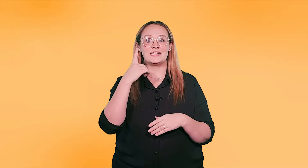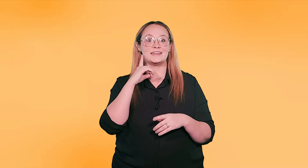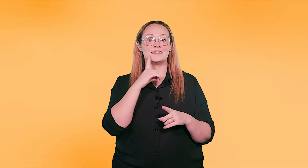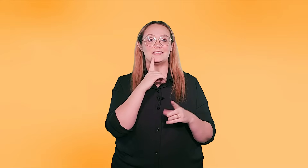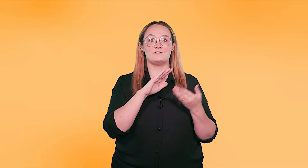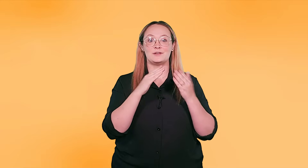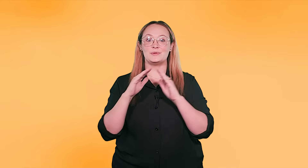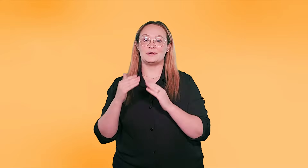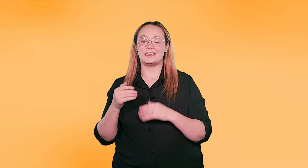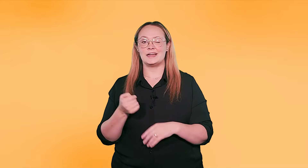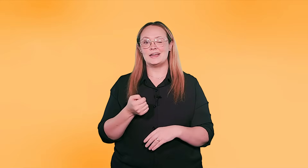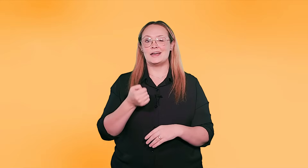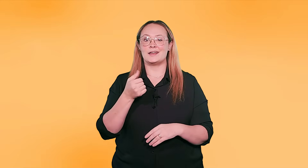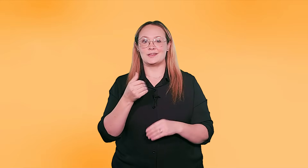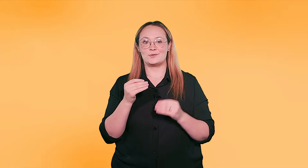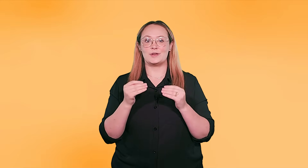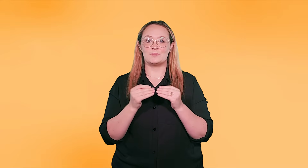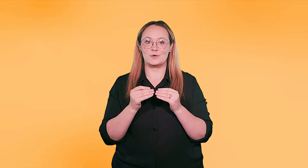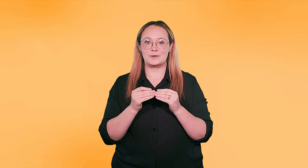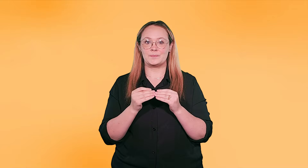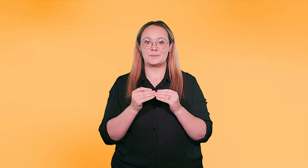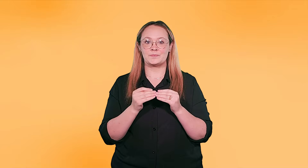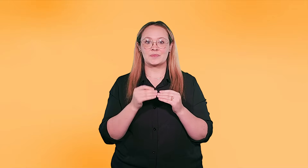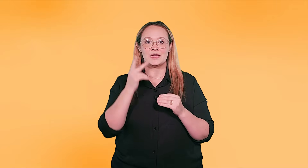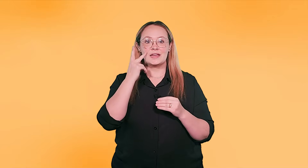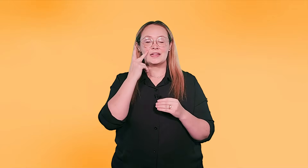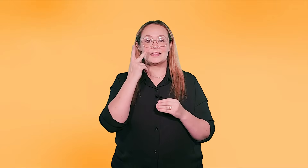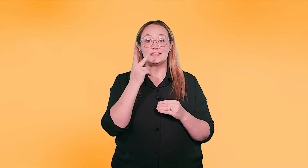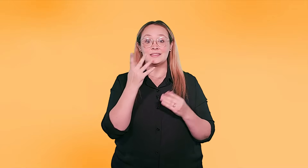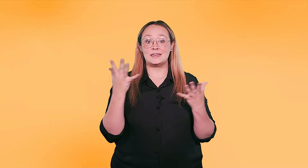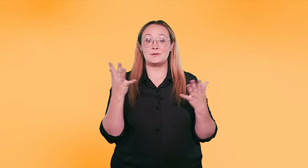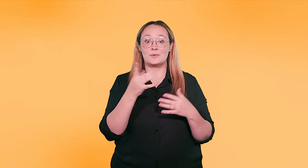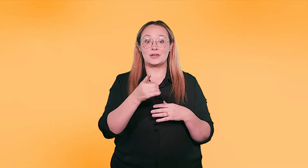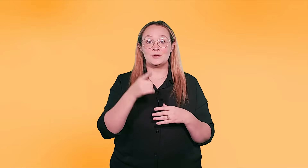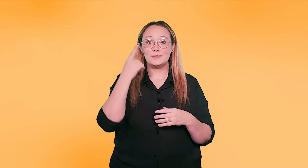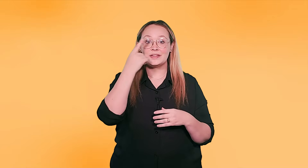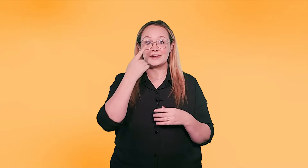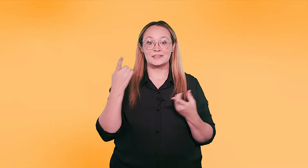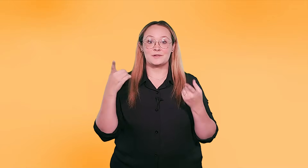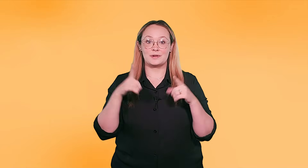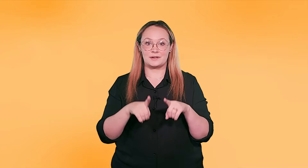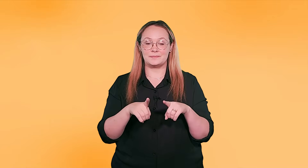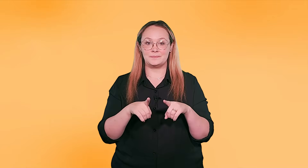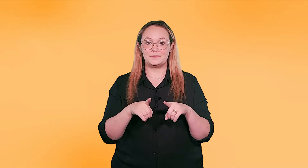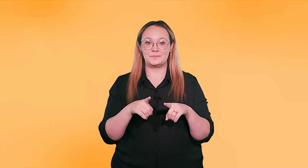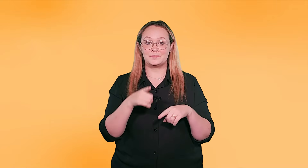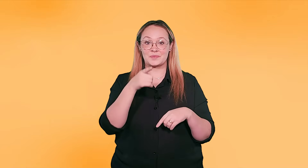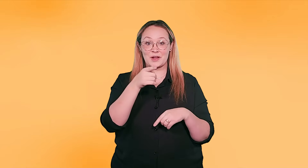understand the Deaf community a little bit more. Let's see what you think is going on.